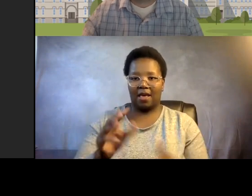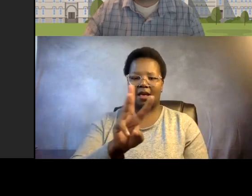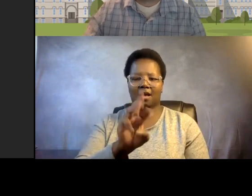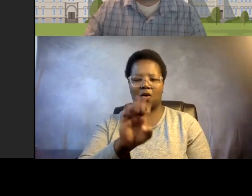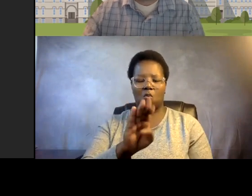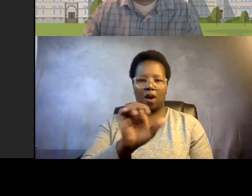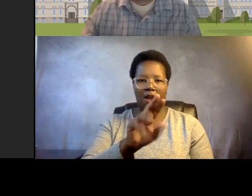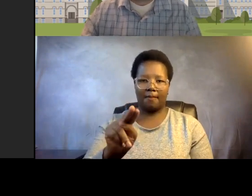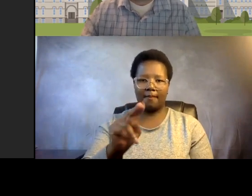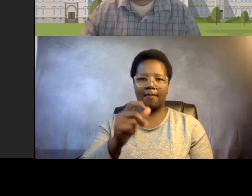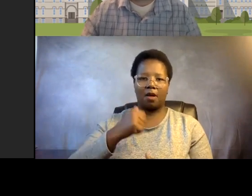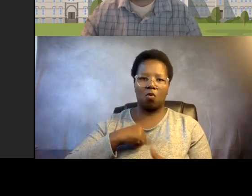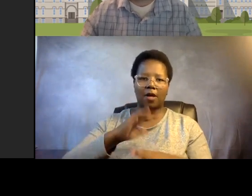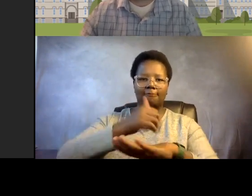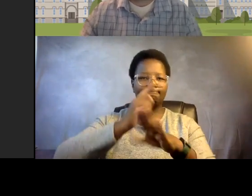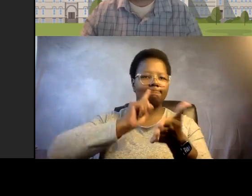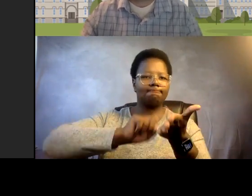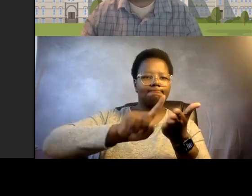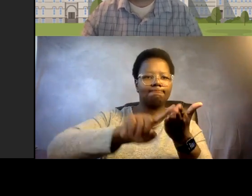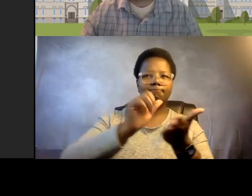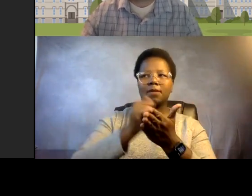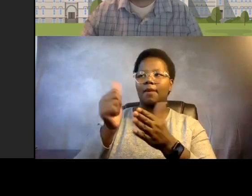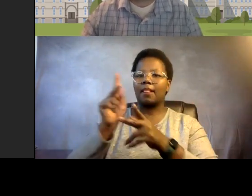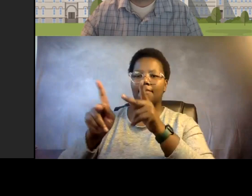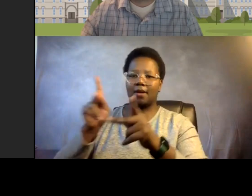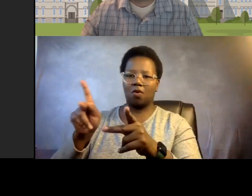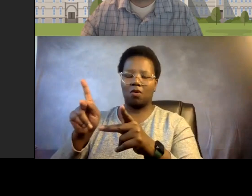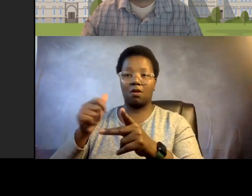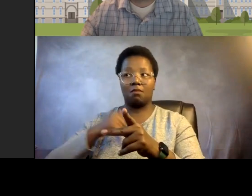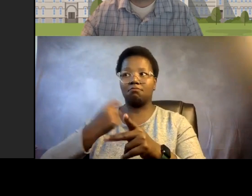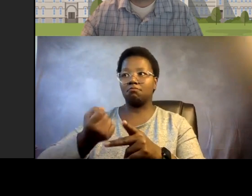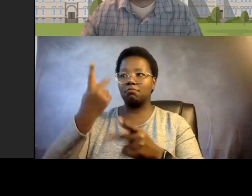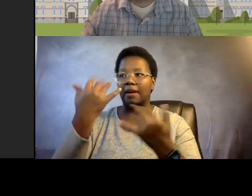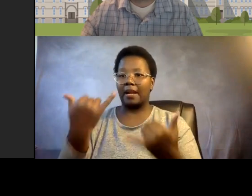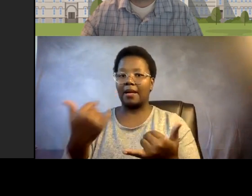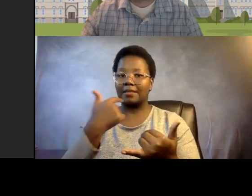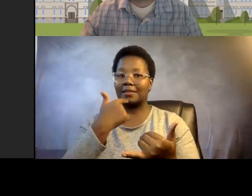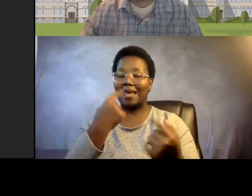people in evaluation. One thing that's become clear to me is that effective testing requires